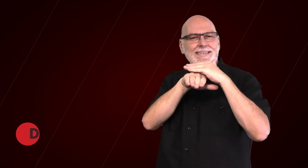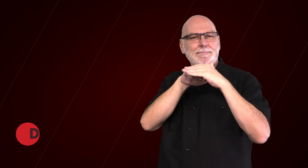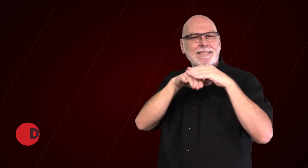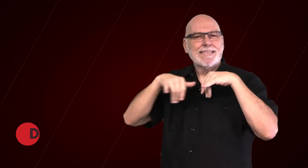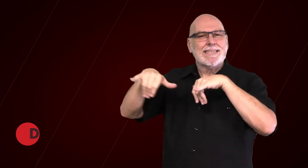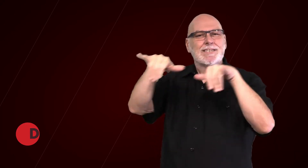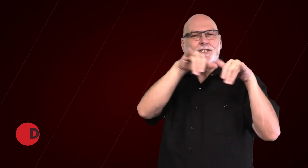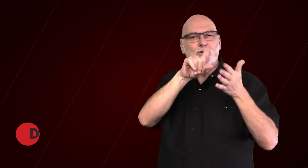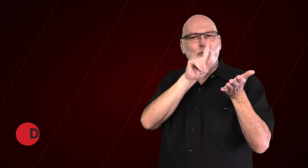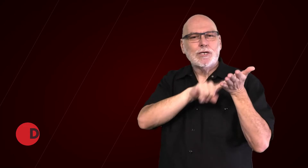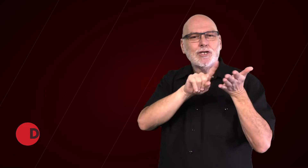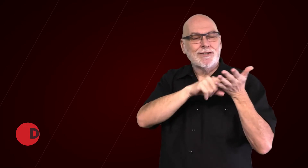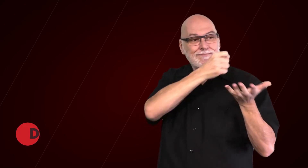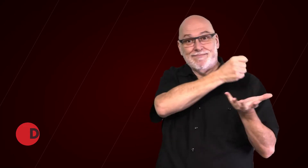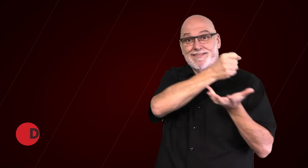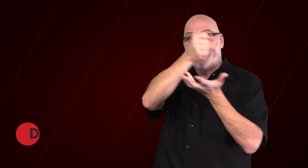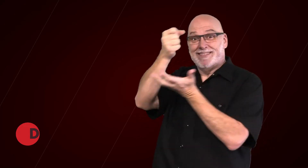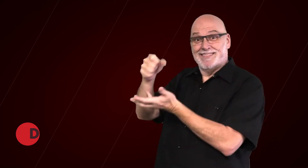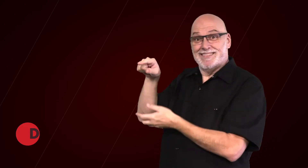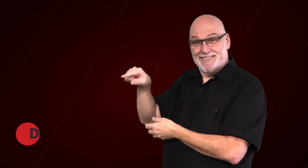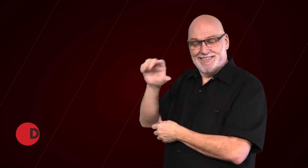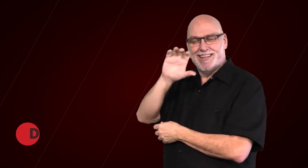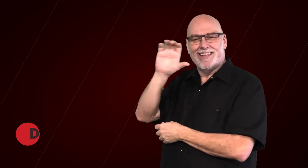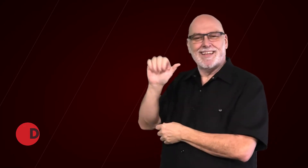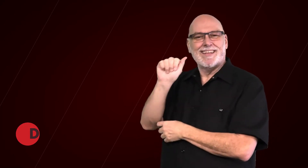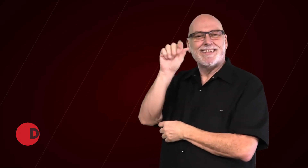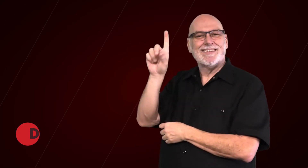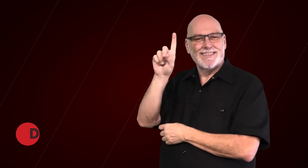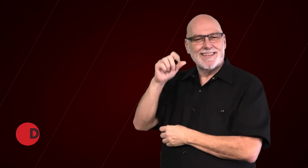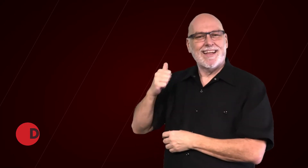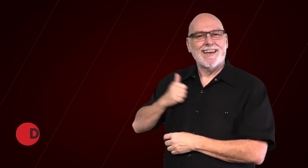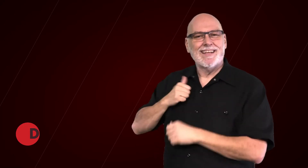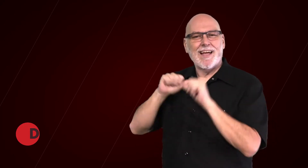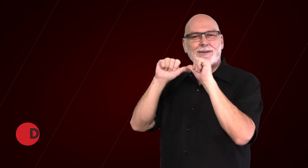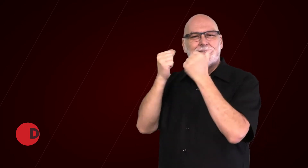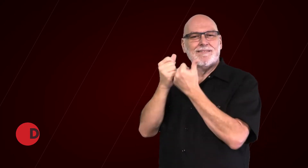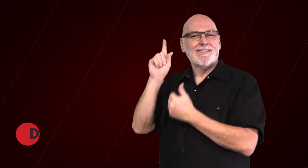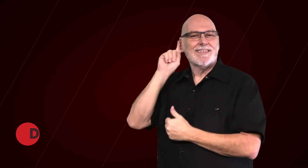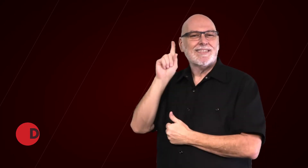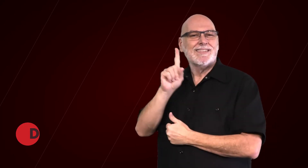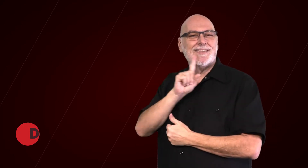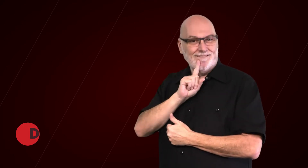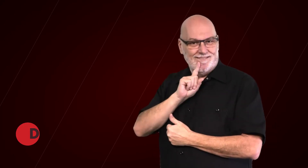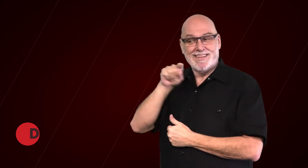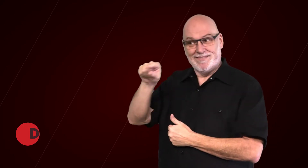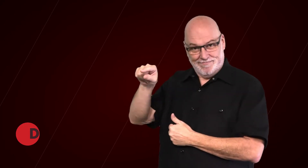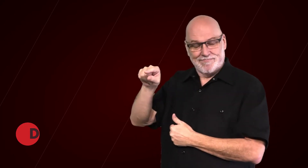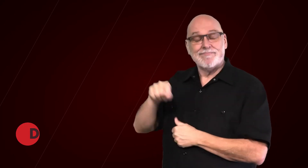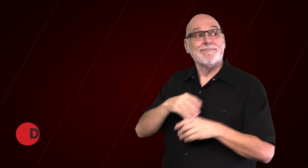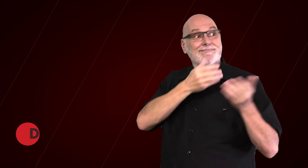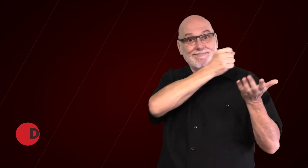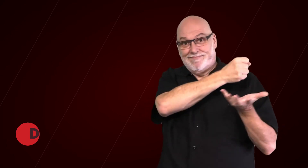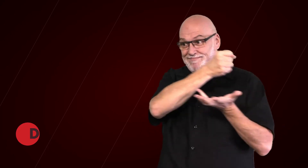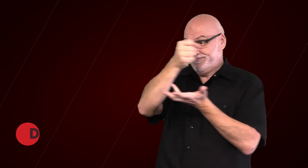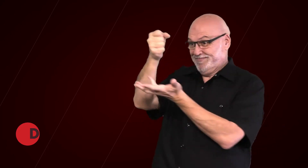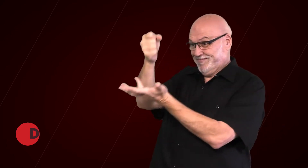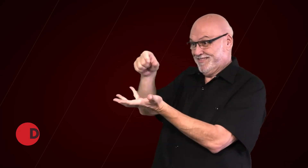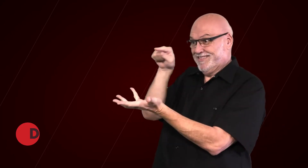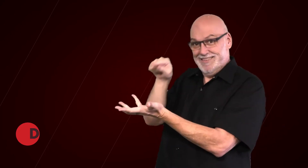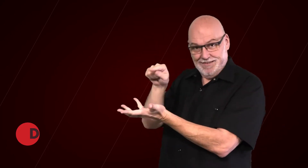Accessibility Standards Research to Canadian Association of the Deaf, CAD.